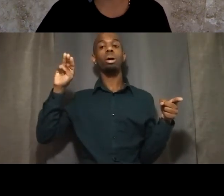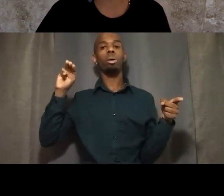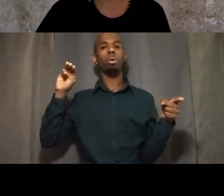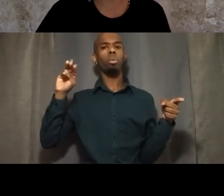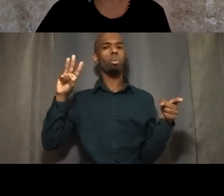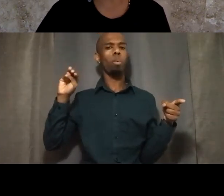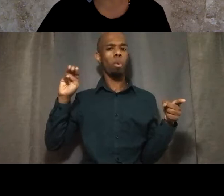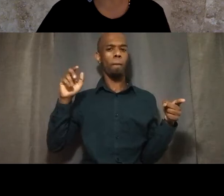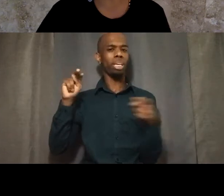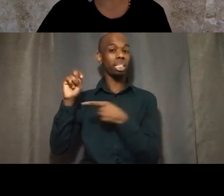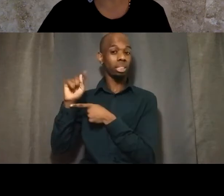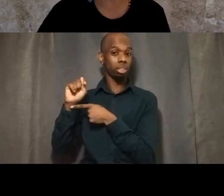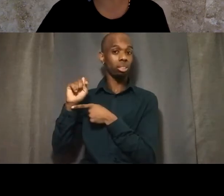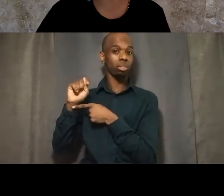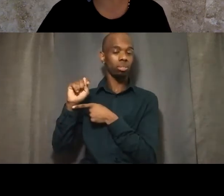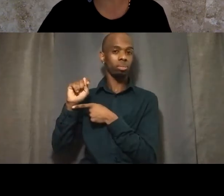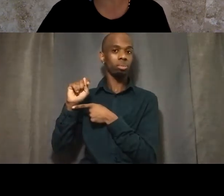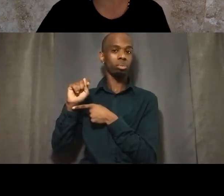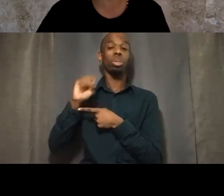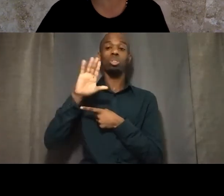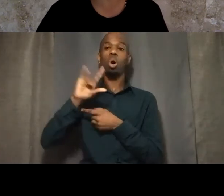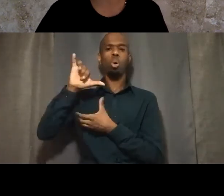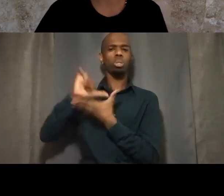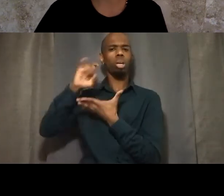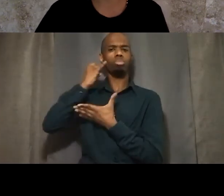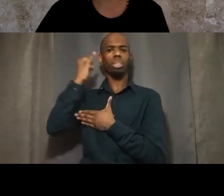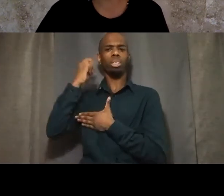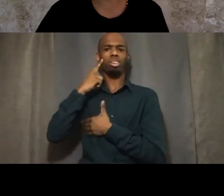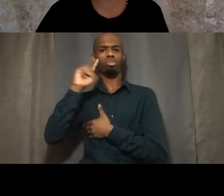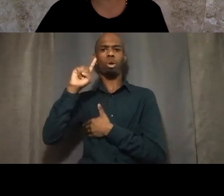the white supremacist capitalist patriarchal approach